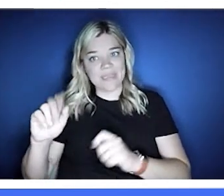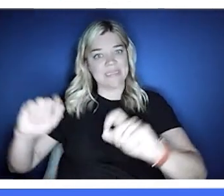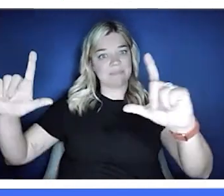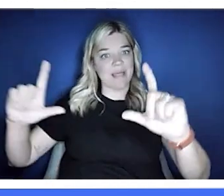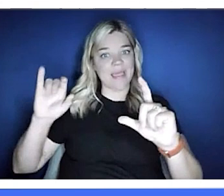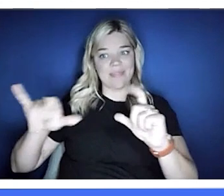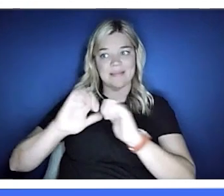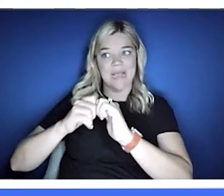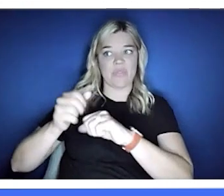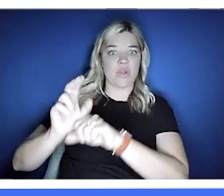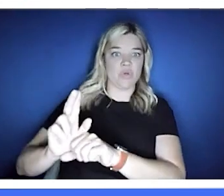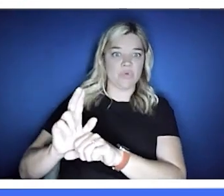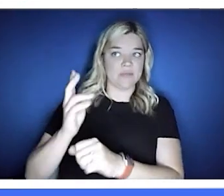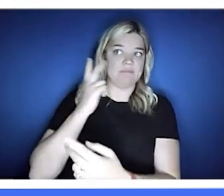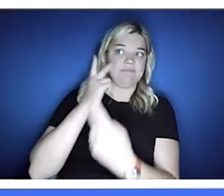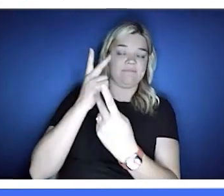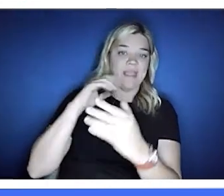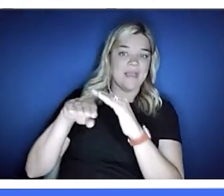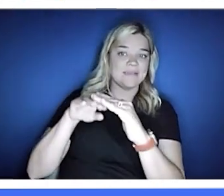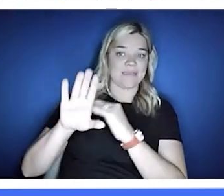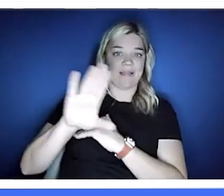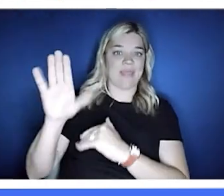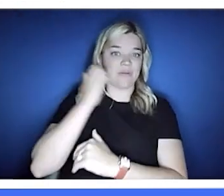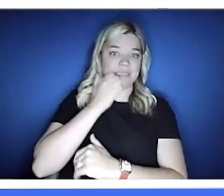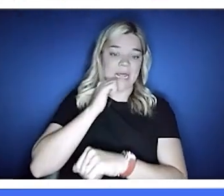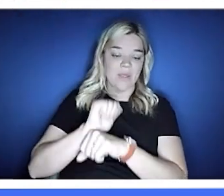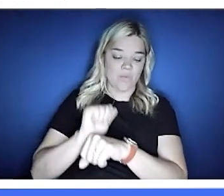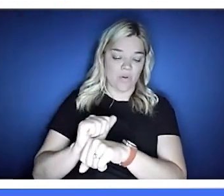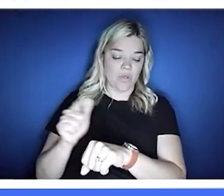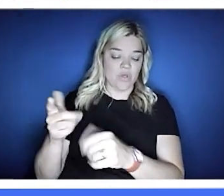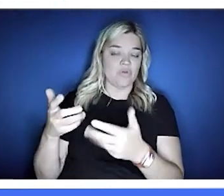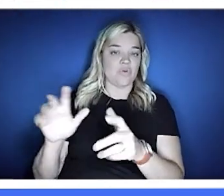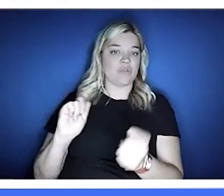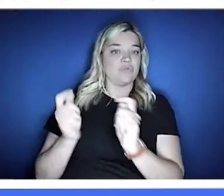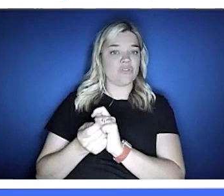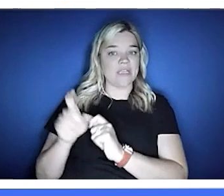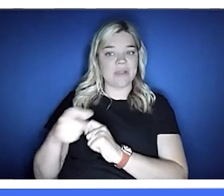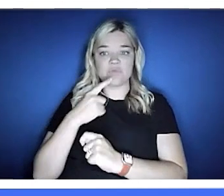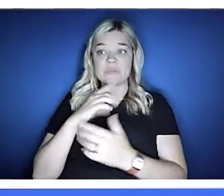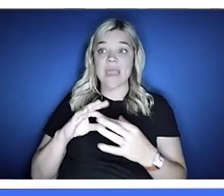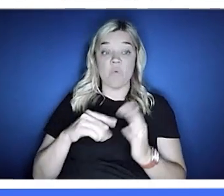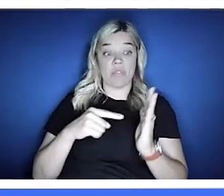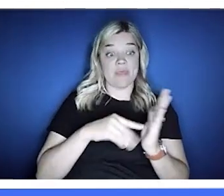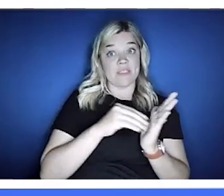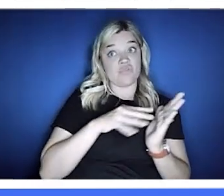used to accessing their daily work. You don't want to change and have to say, well, this student is now going to do it through